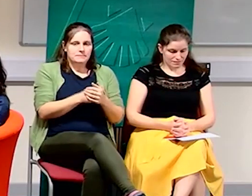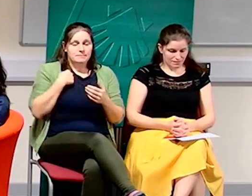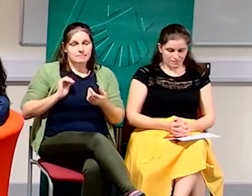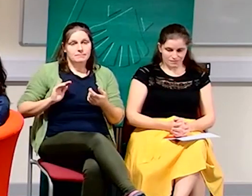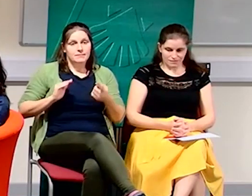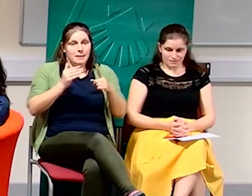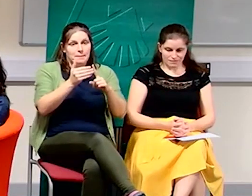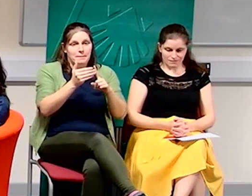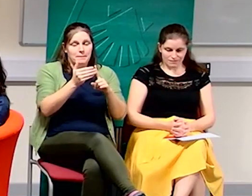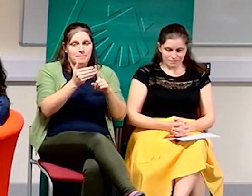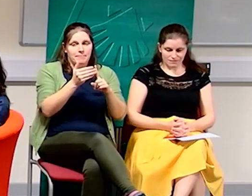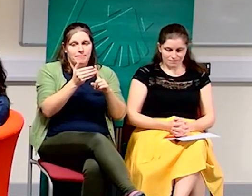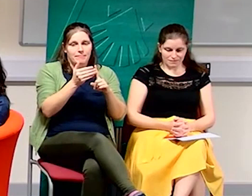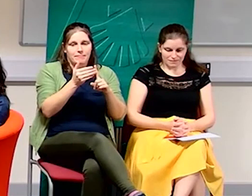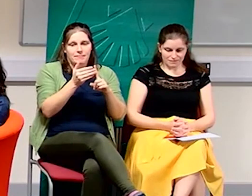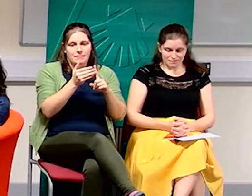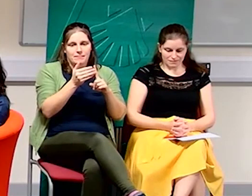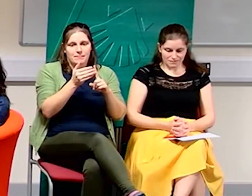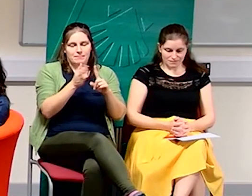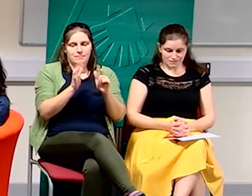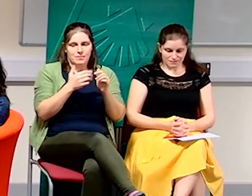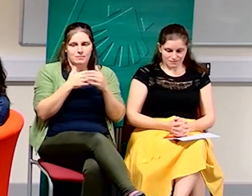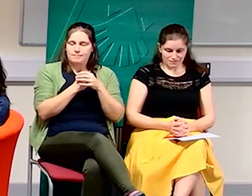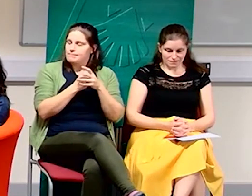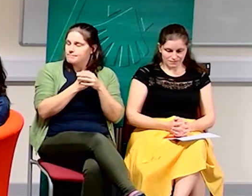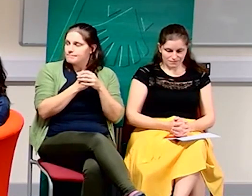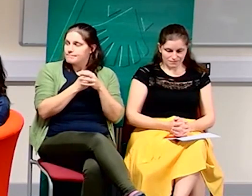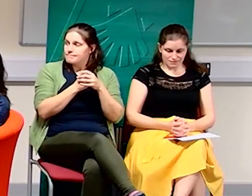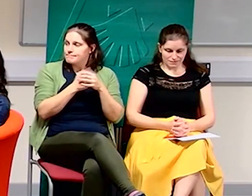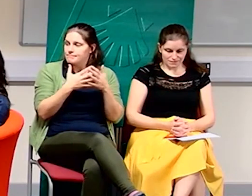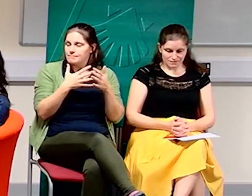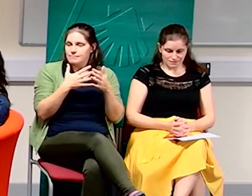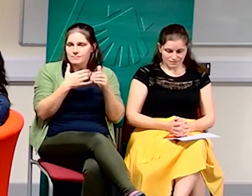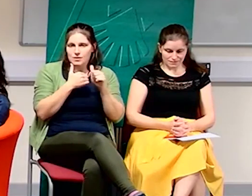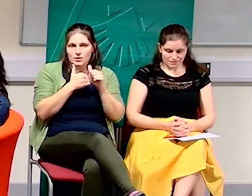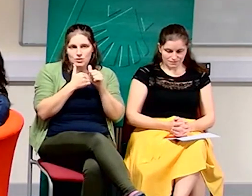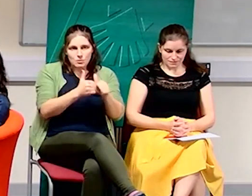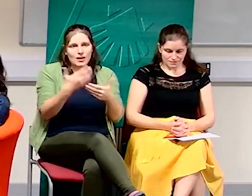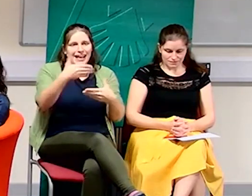general is just kind of supporting um our inclusion and community officer with their